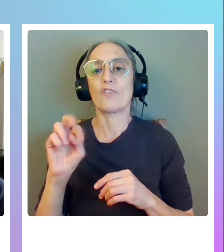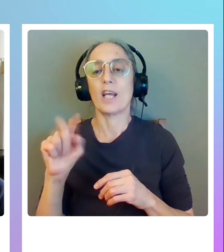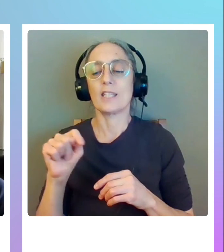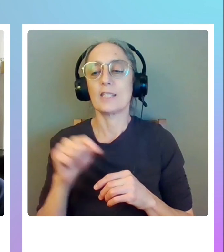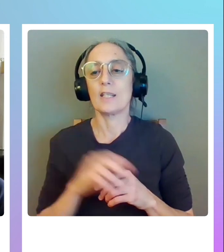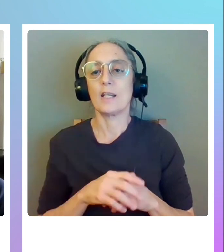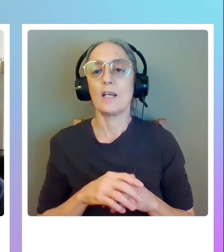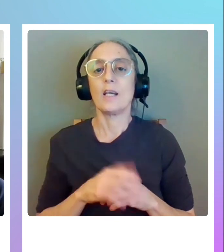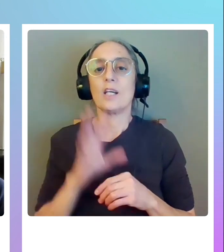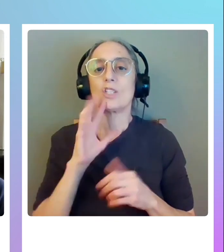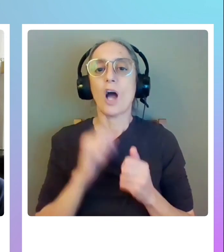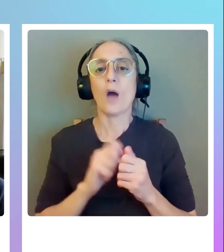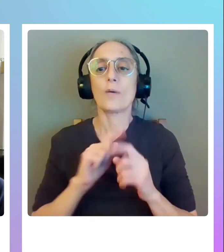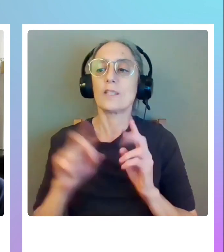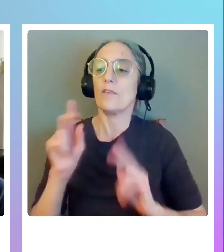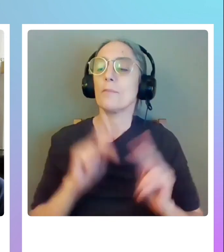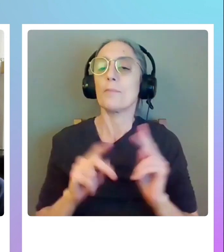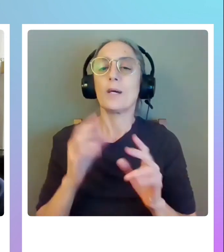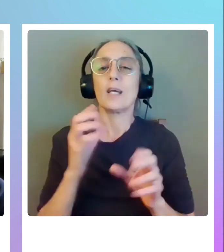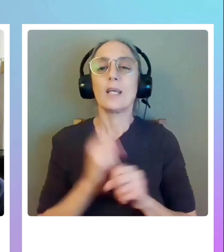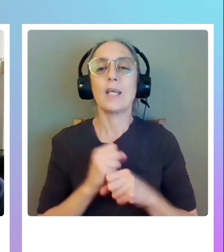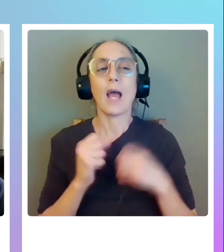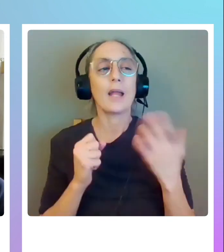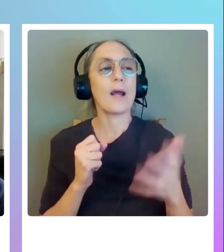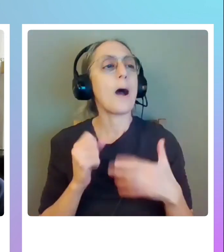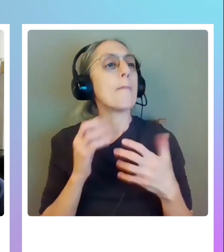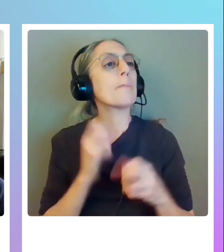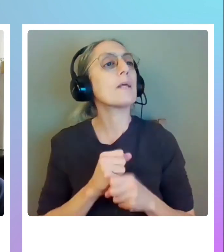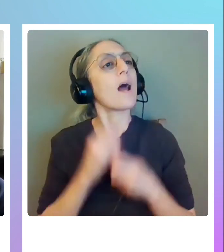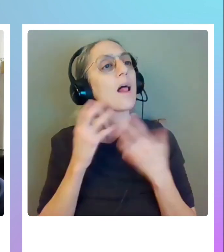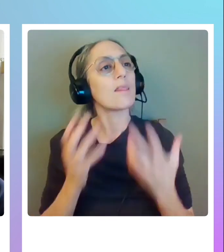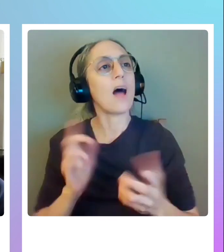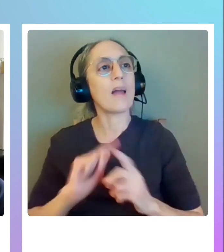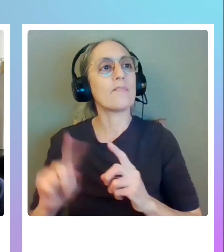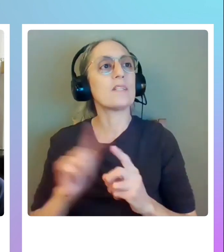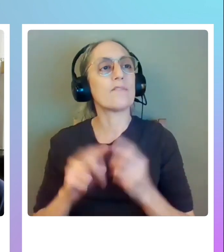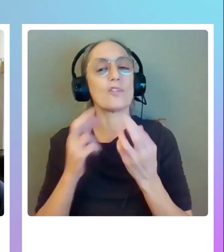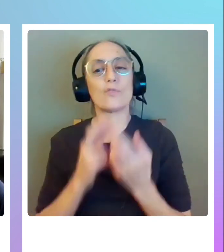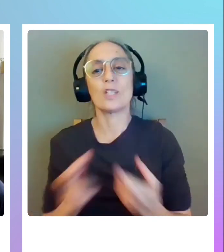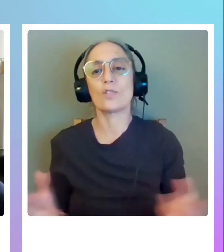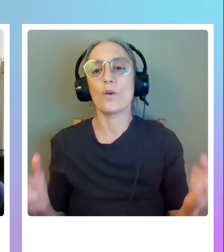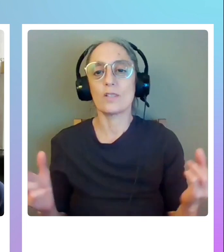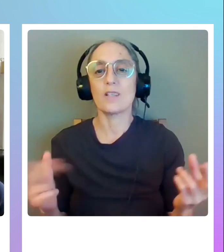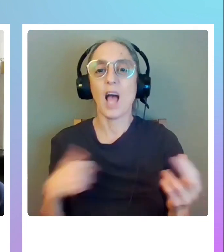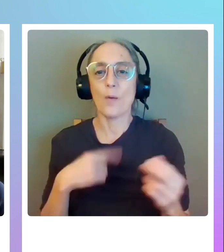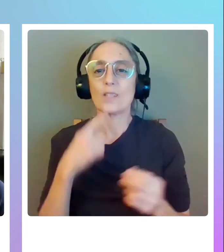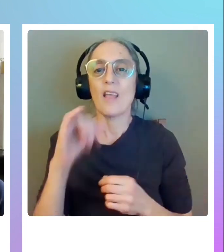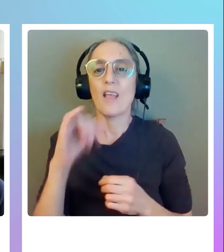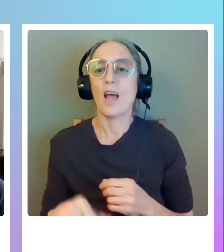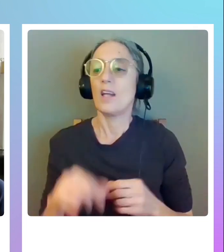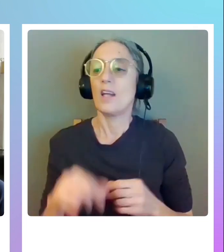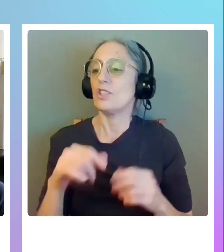get a lot of different resources, that's what I would say. Just expand your book list